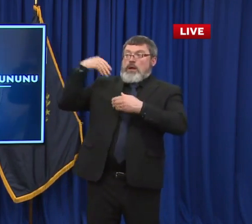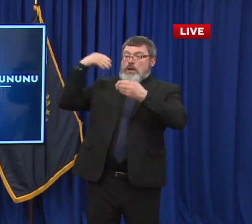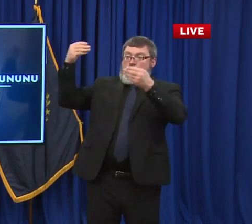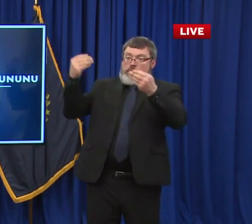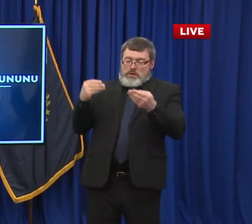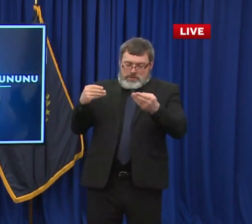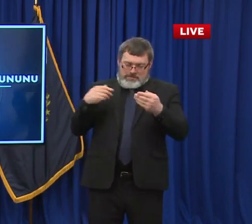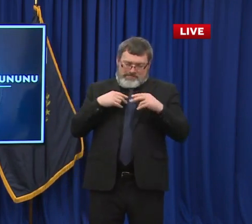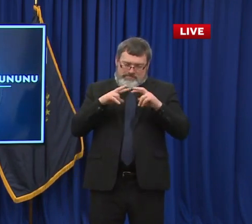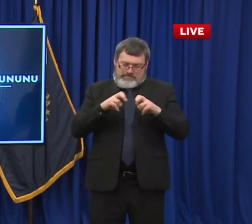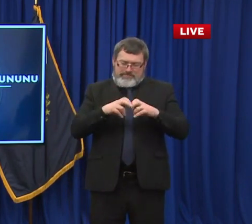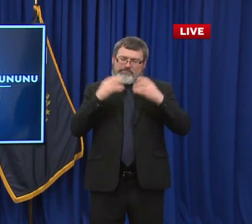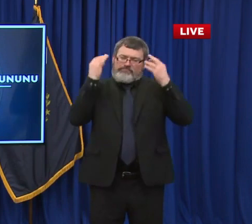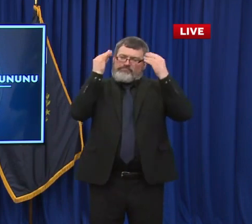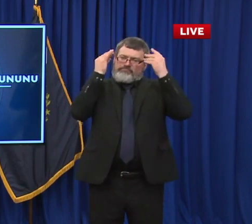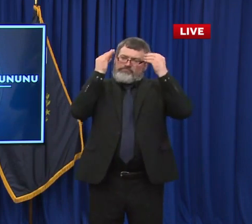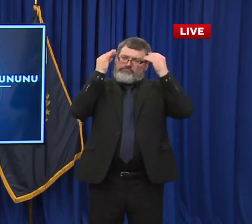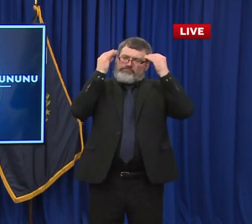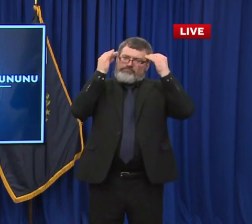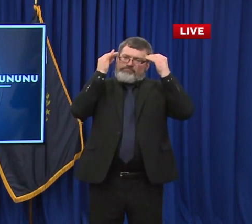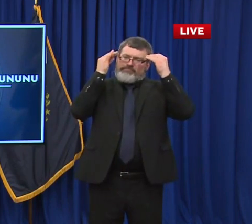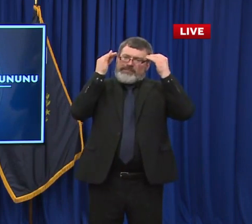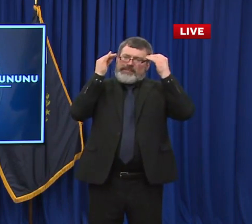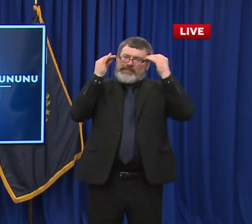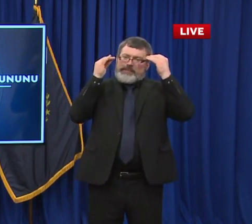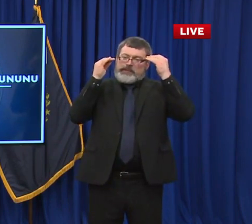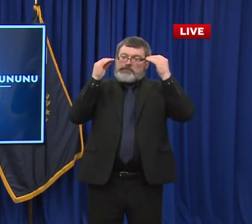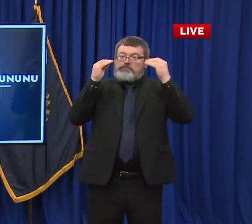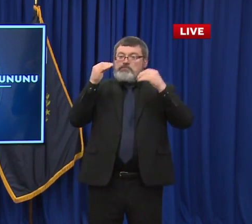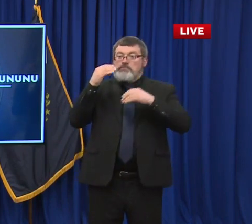WE ASSESSED THE INFORMATION AND DATA THE CDC PUT OUT.